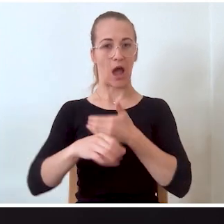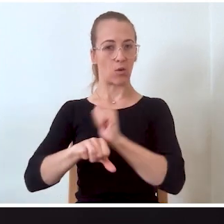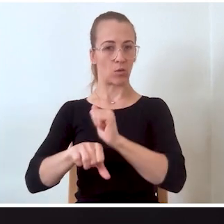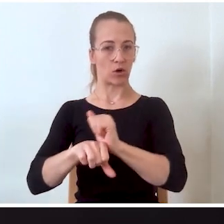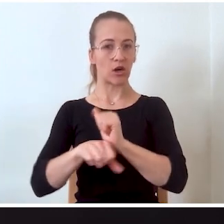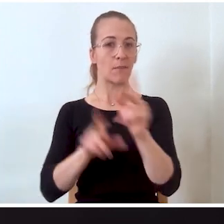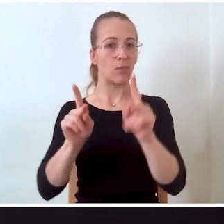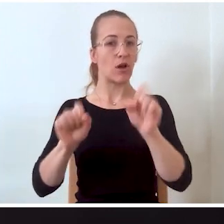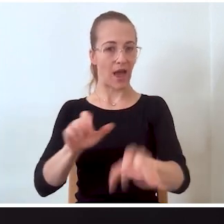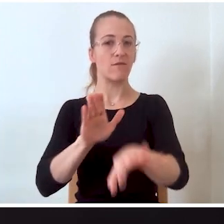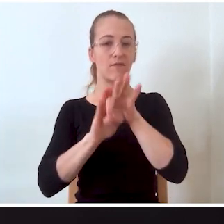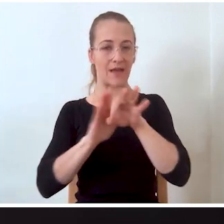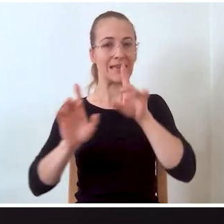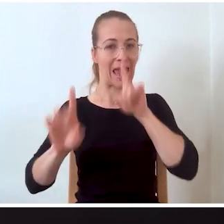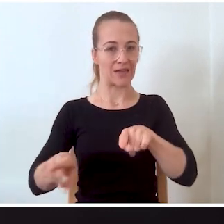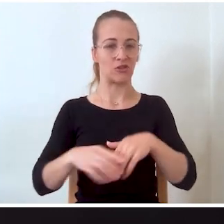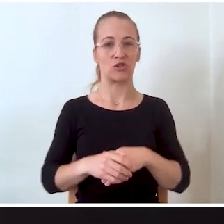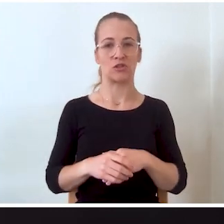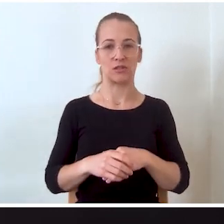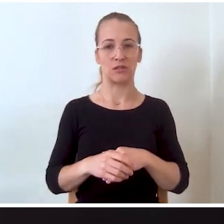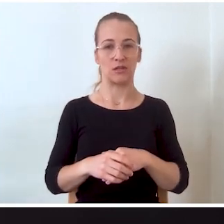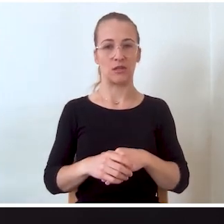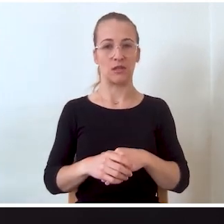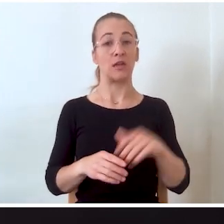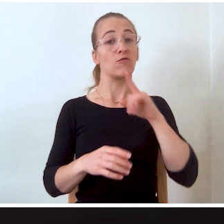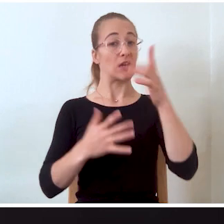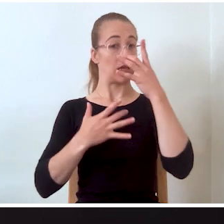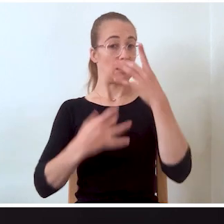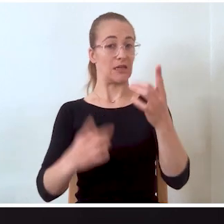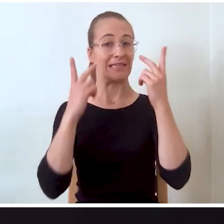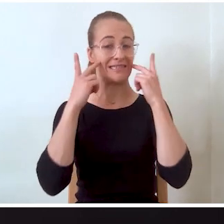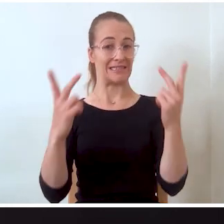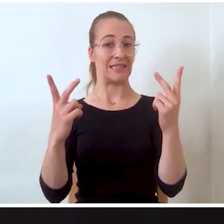so people can find the answers. And it's really interesting to see the way